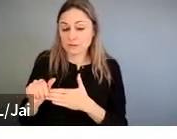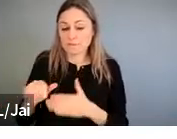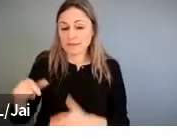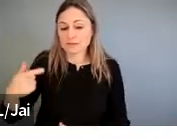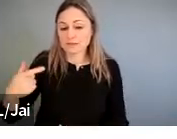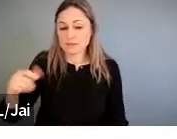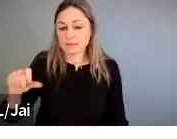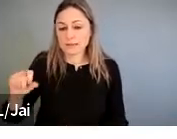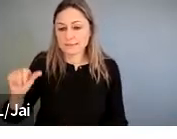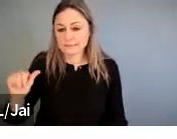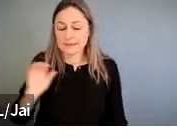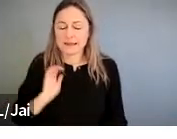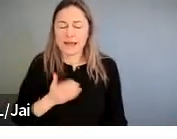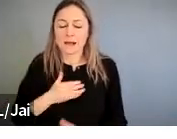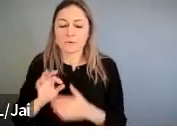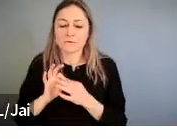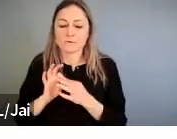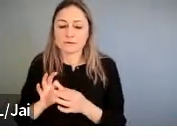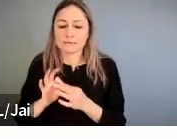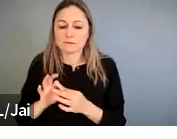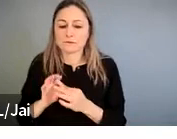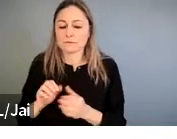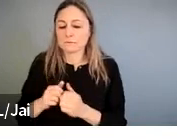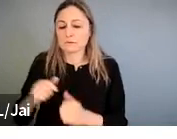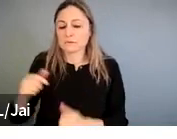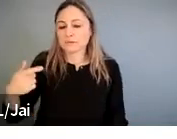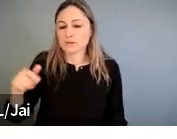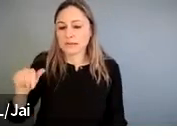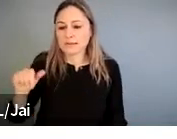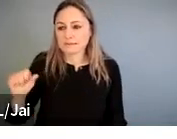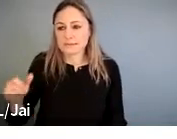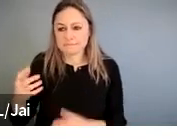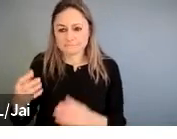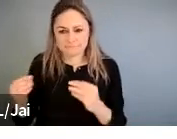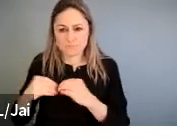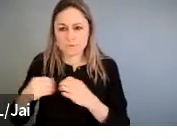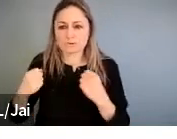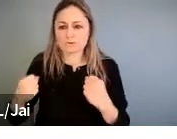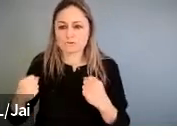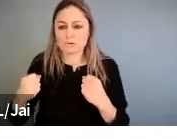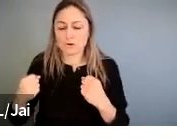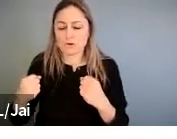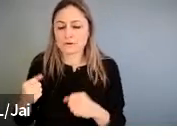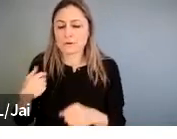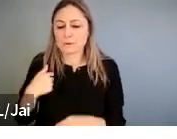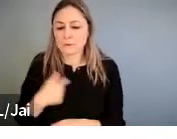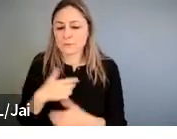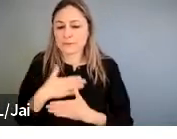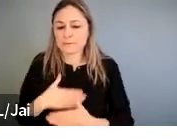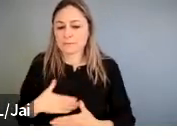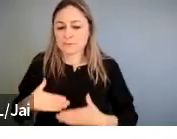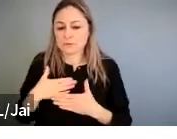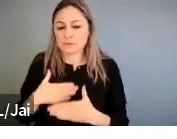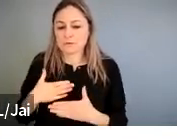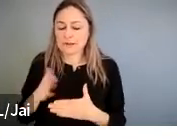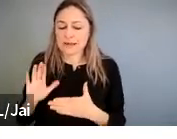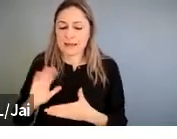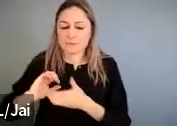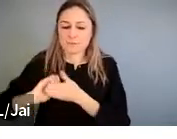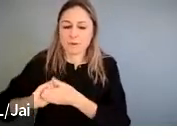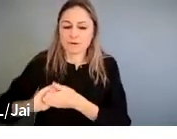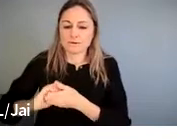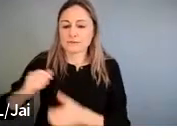our relationship with GSA has strengthened and we appreciate our great partners at GSA. Katy,